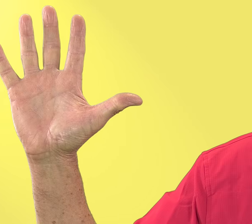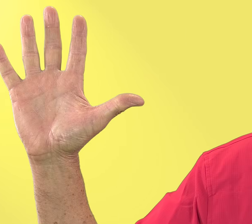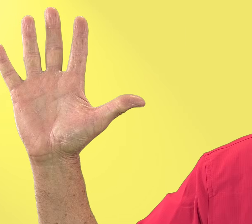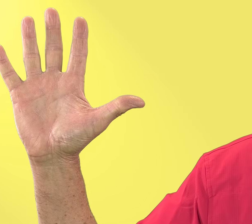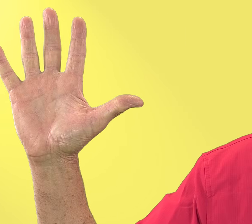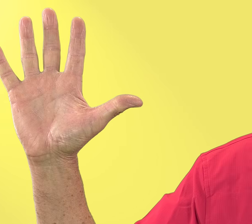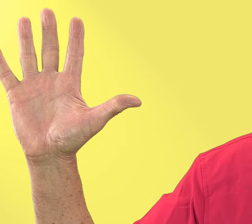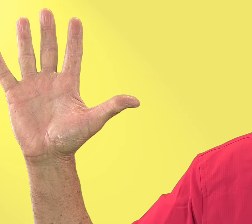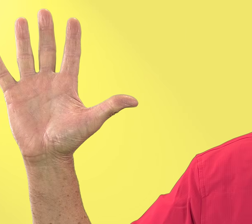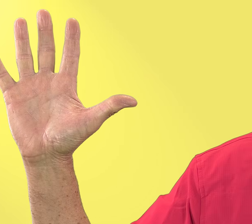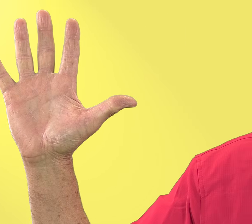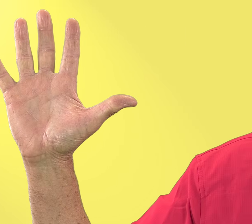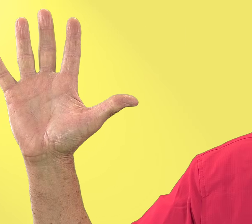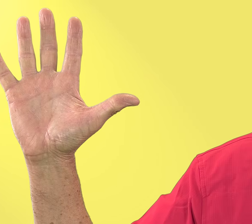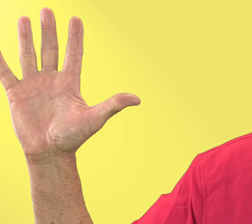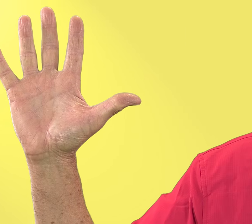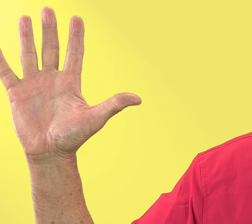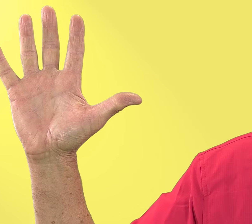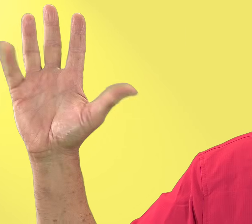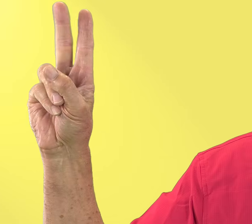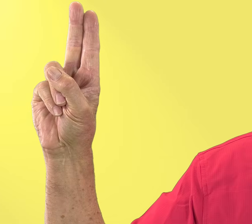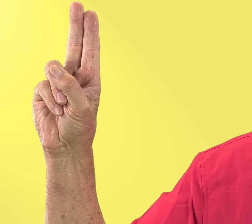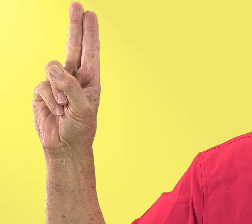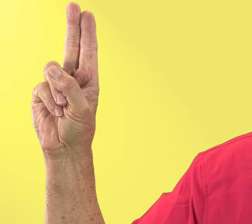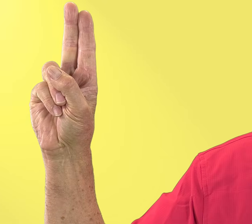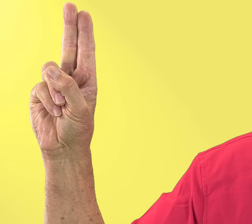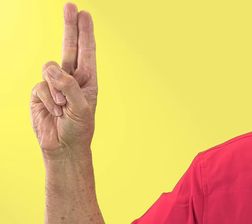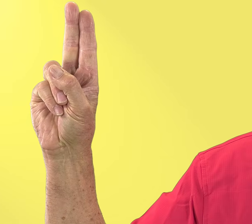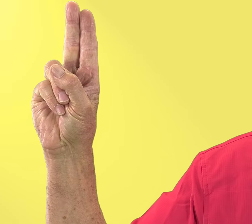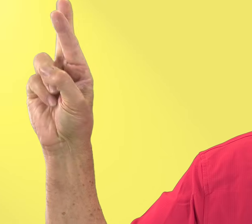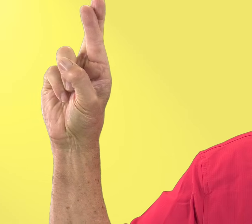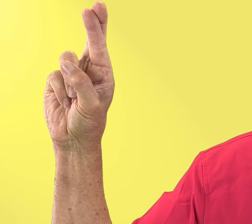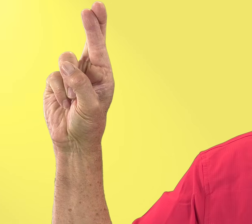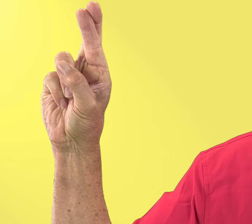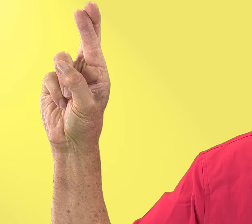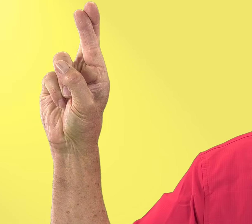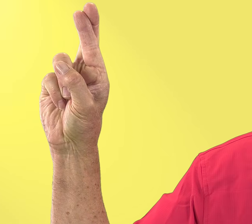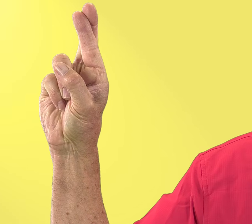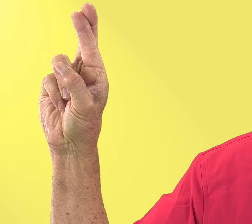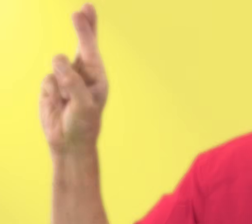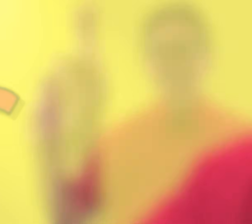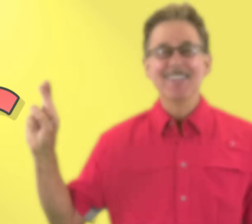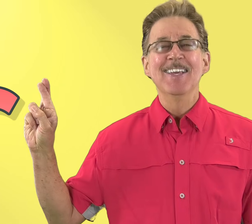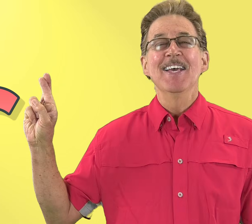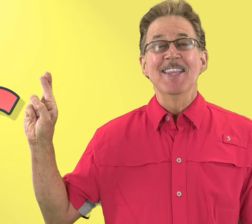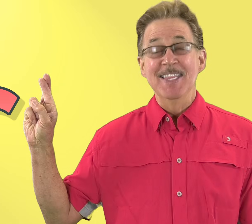To sign letter R r make rabbit ears then cross fingers